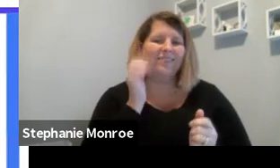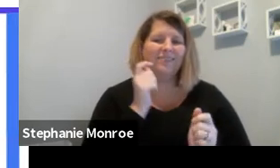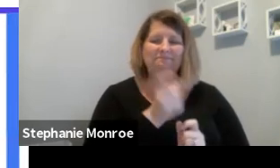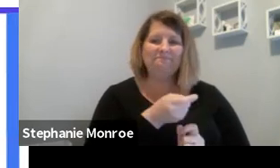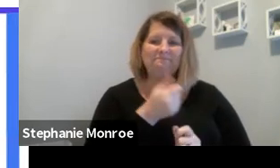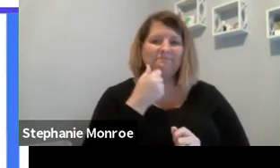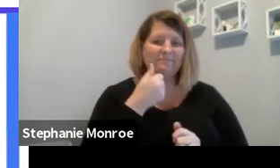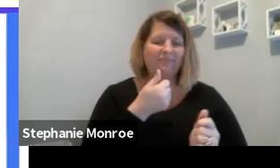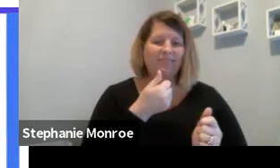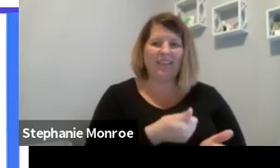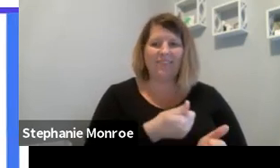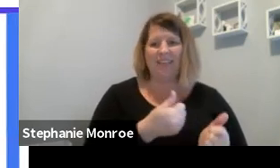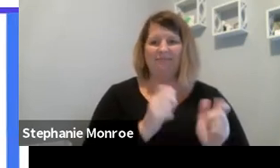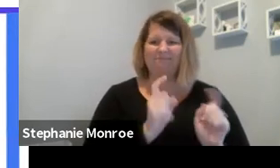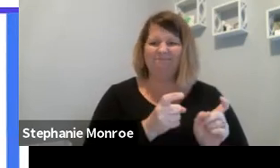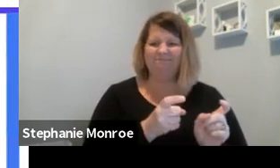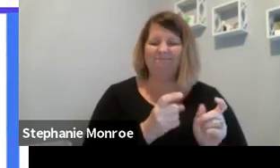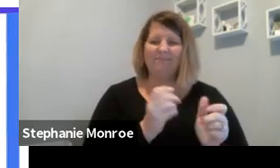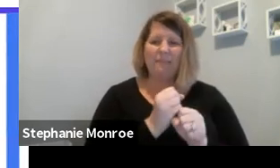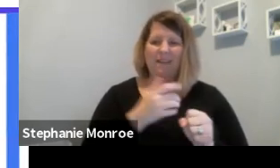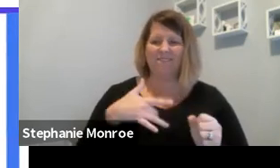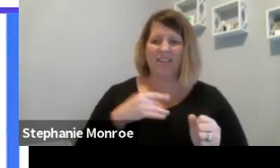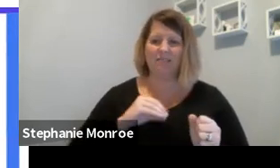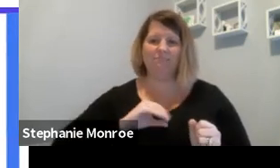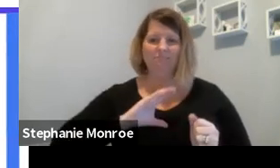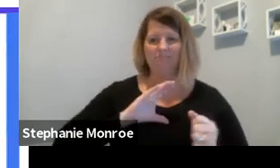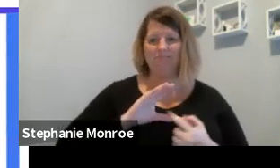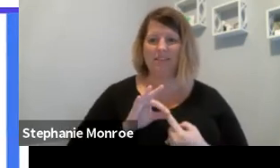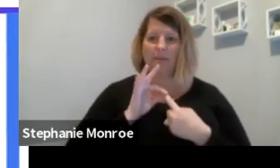and build that emotional bond with the victim.